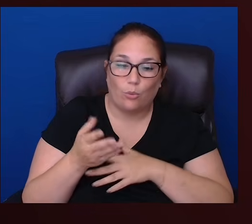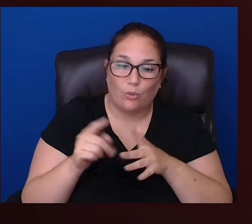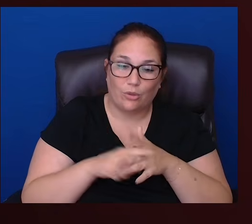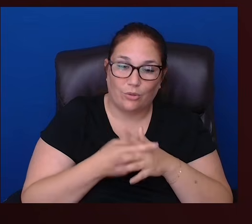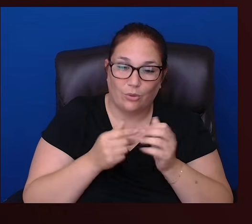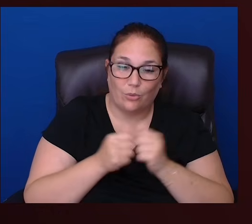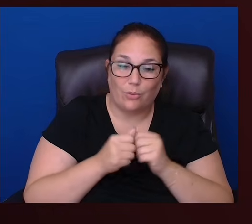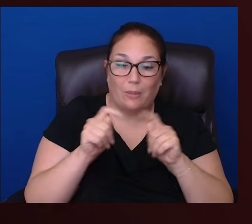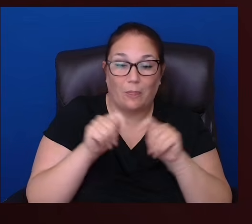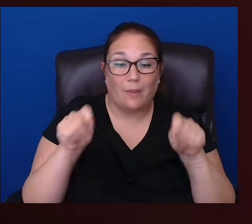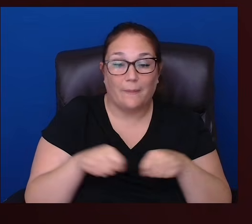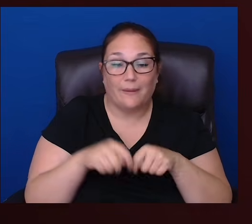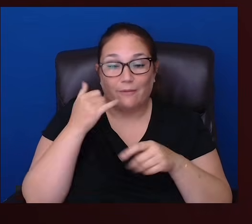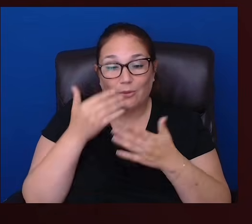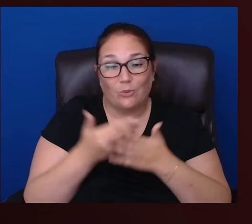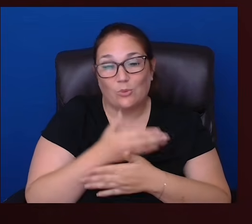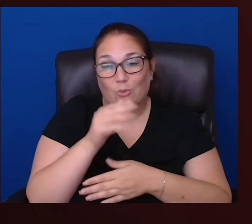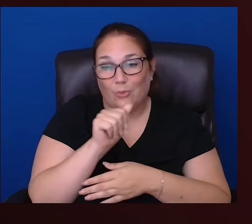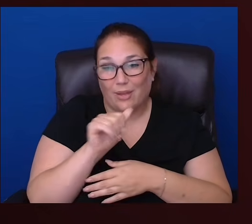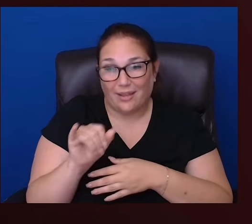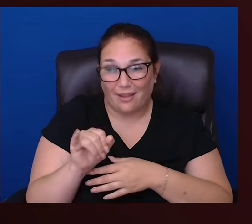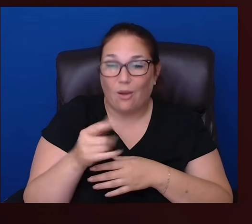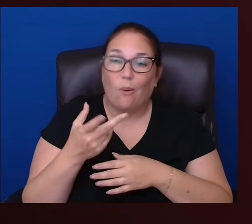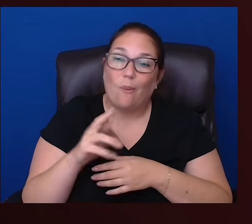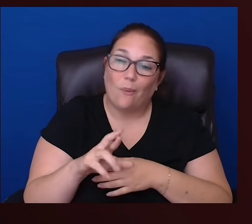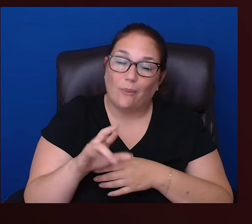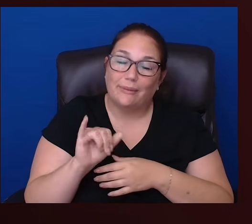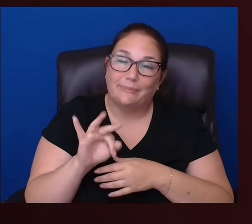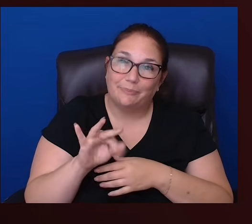you're new to AI or,if you're using AI but you want to